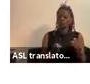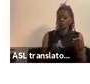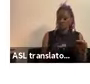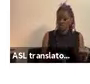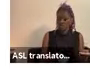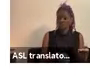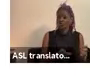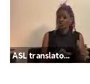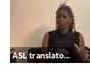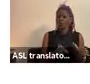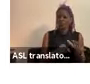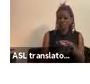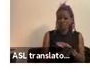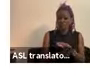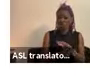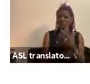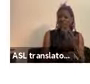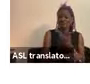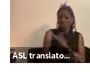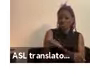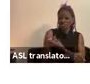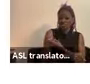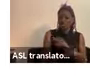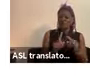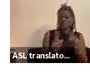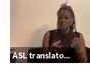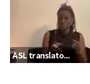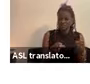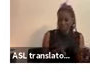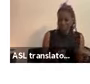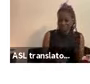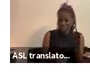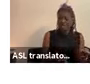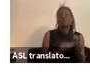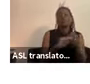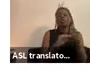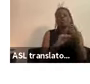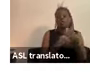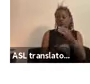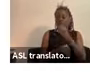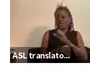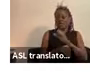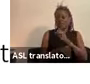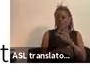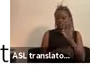were both over the age of 90 and had other significant underlying conditions.